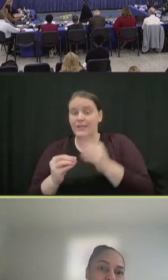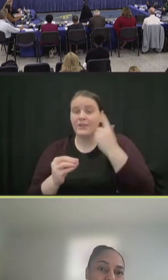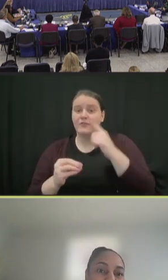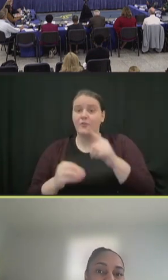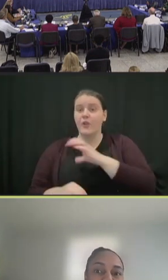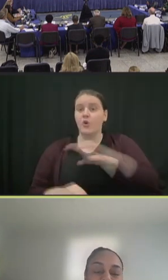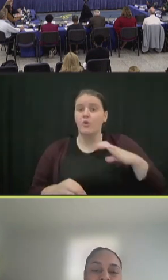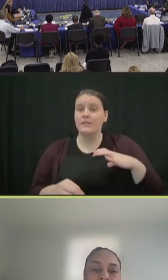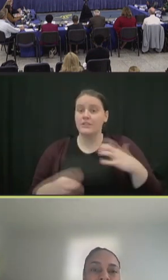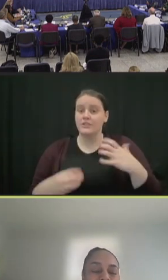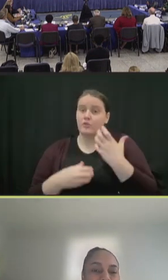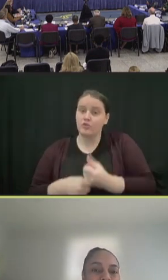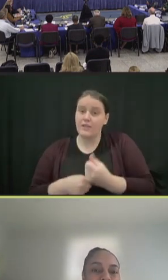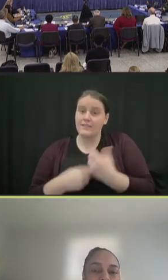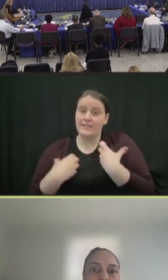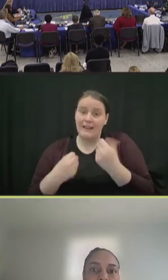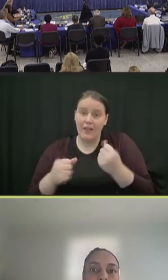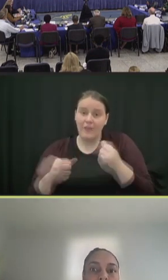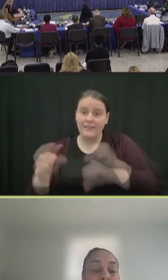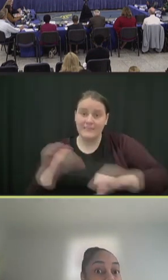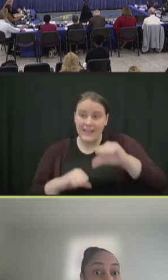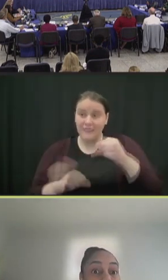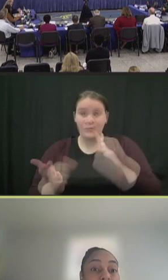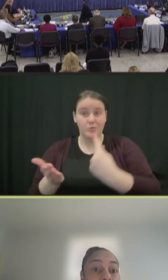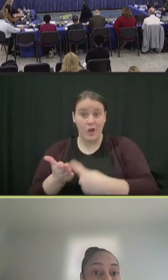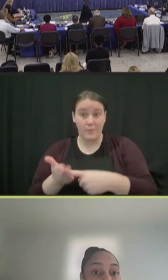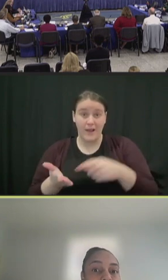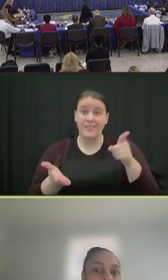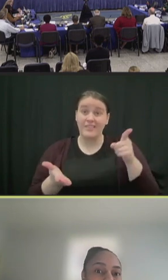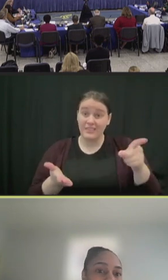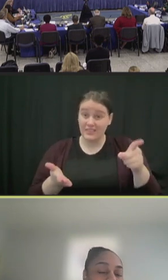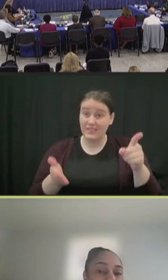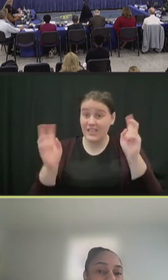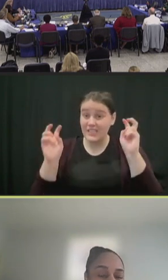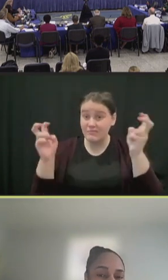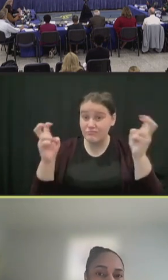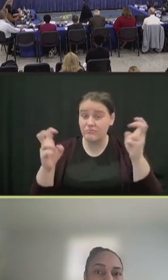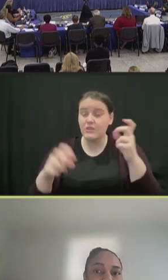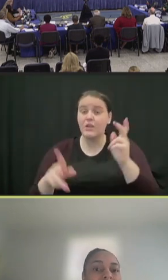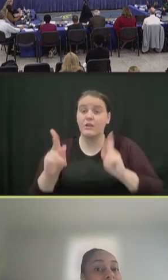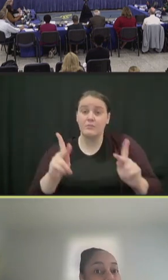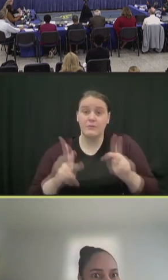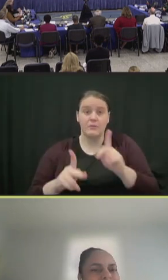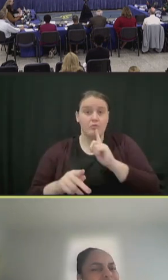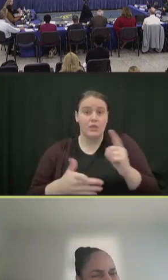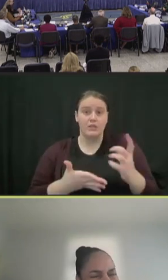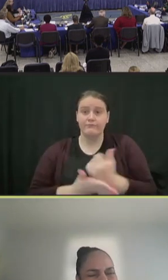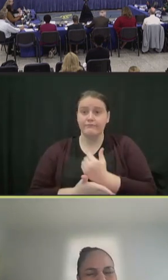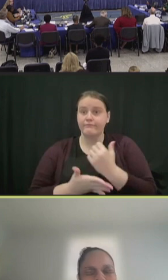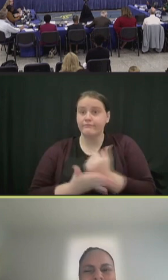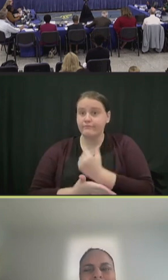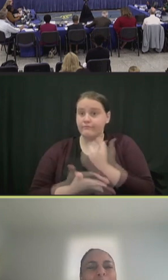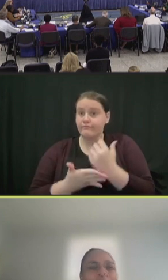this work. And so -- and people have really been taking advantage of that or taking us up